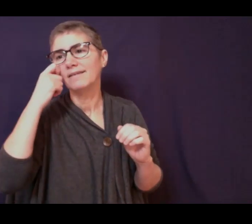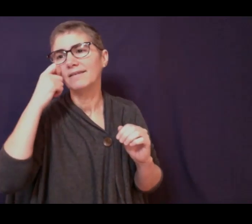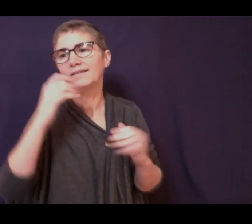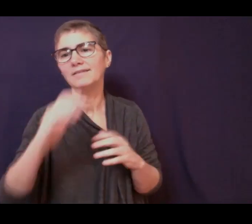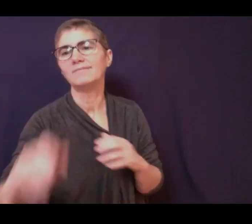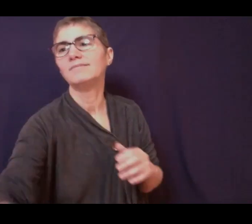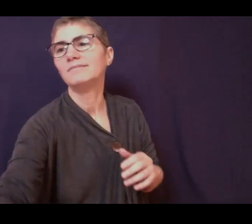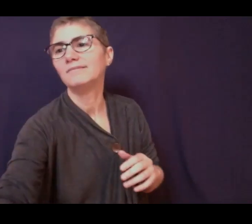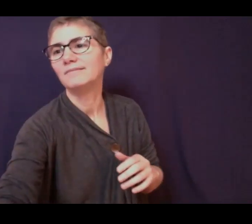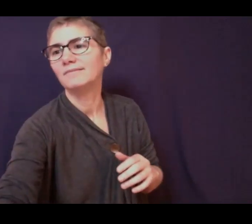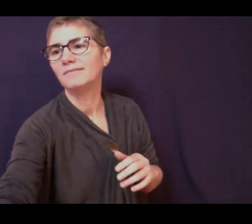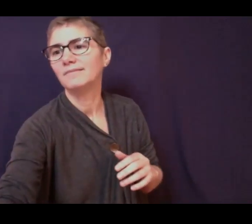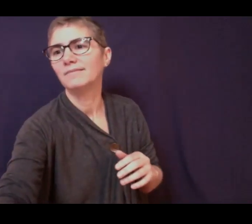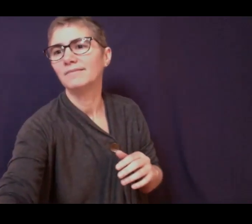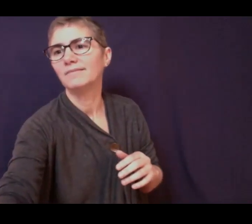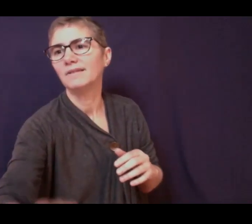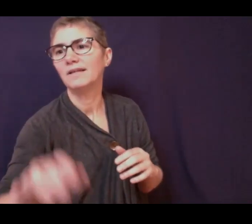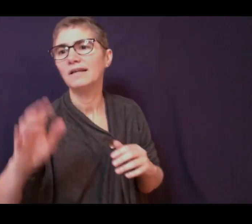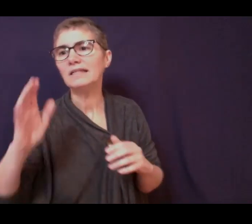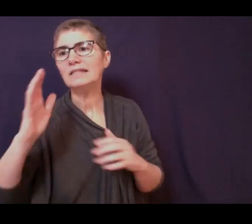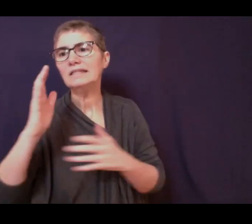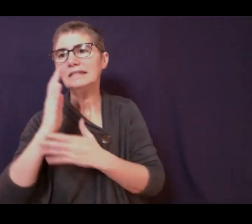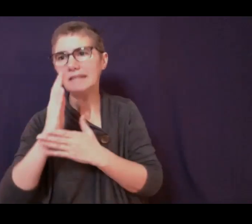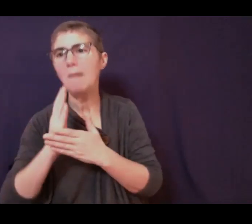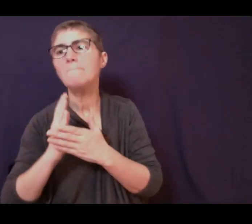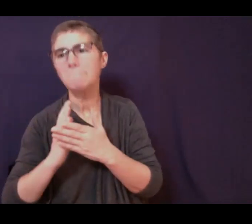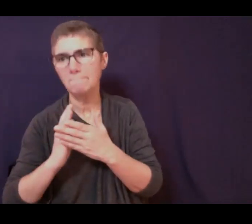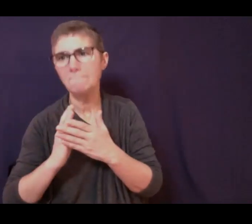you know more reasonable requests than others